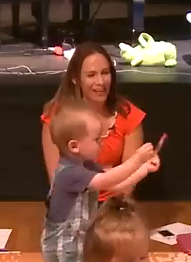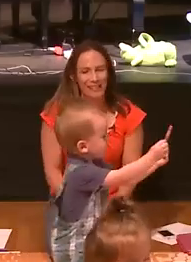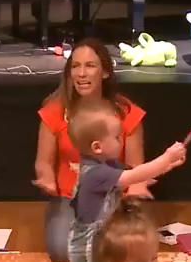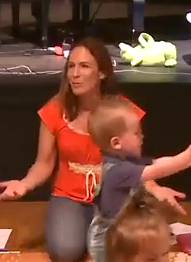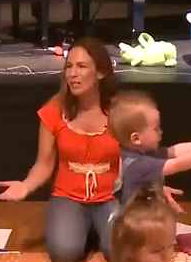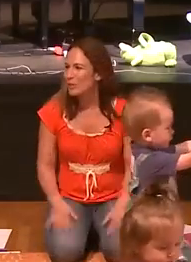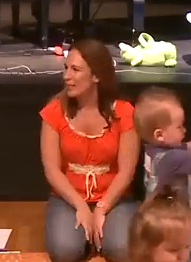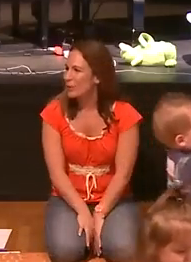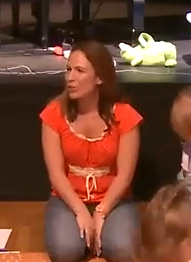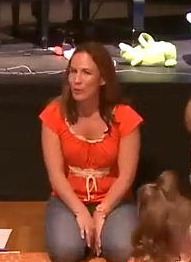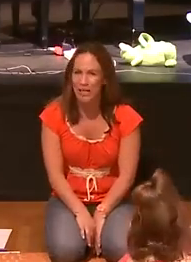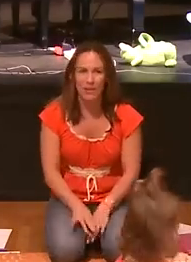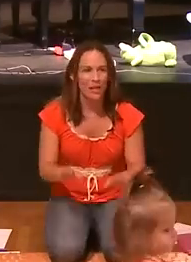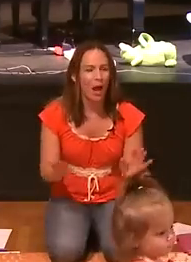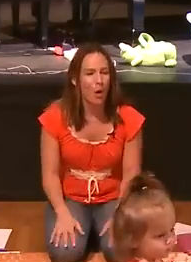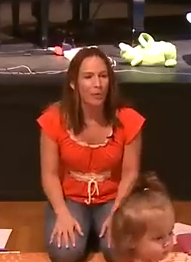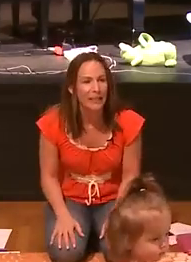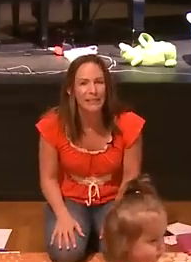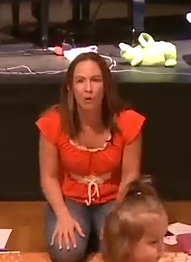I said, can I come in and do a sign language story time? They said, oh, please.